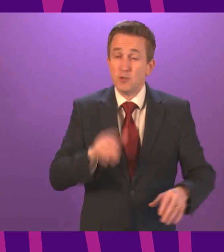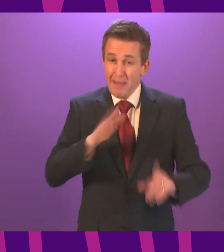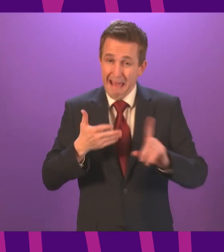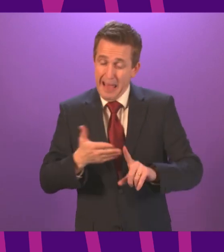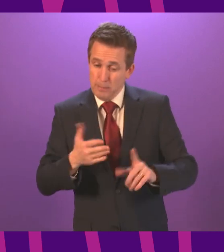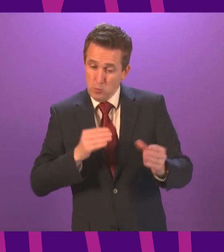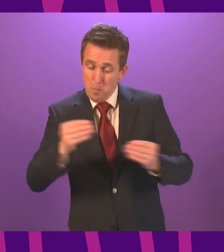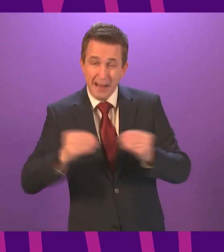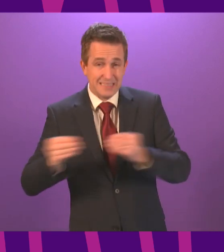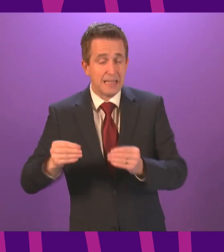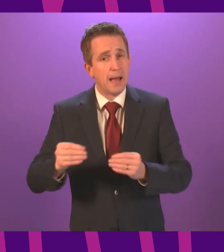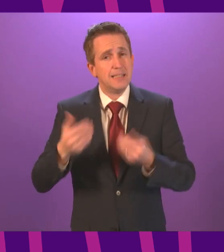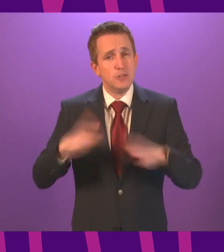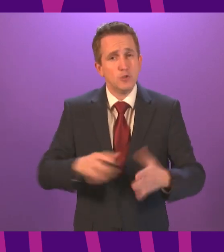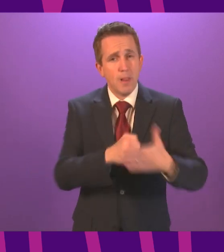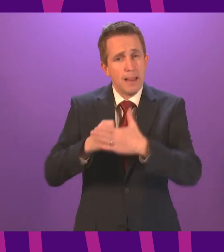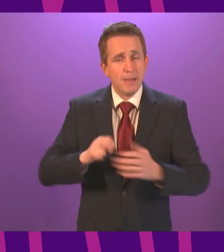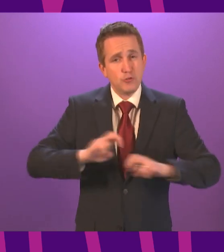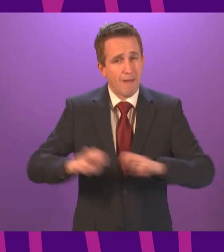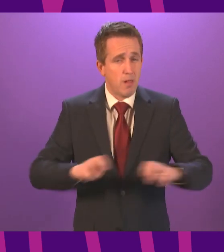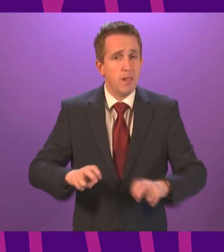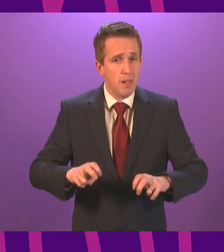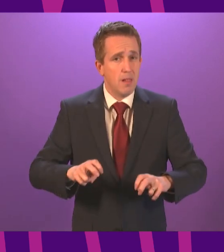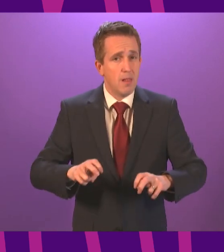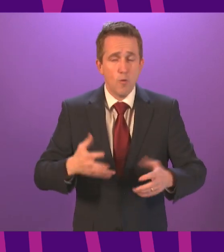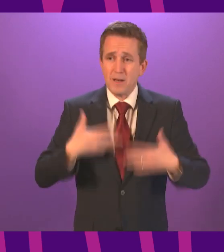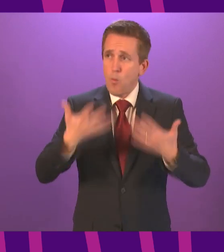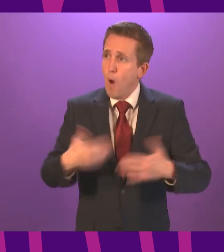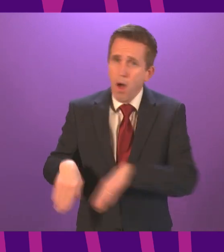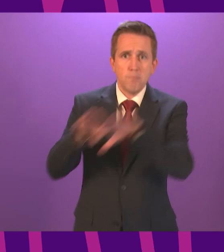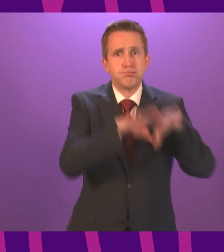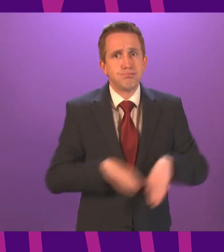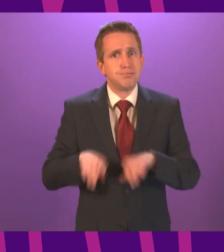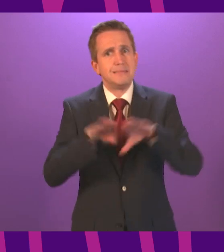that anybody wants to have to live with, but it is one of the trade-offs in trying to avoid